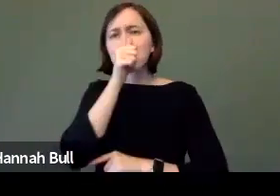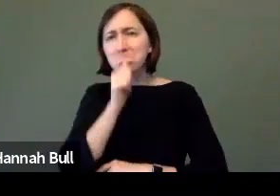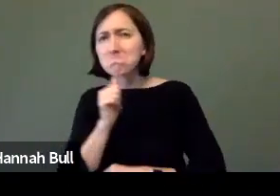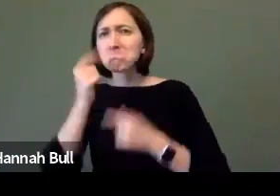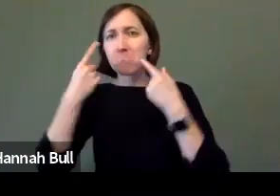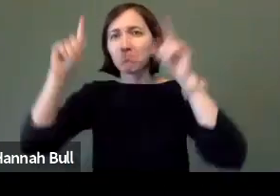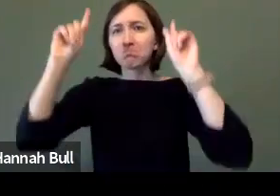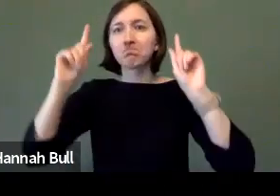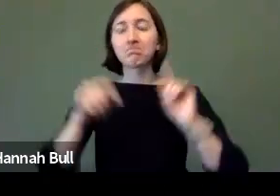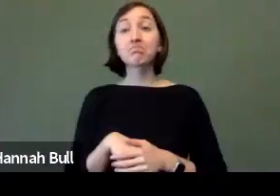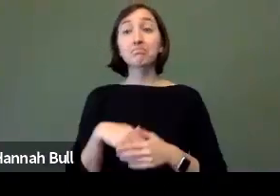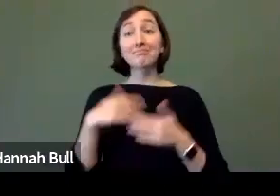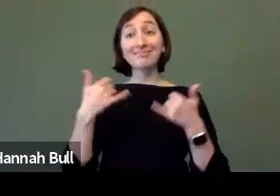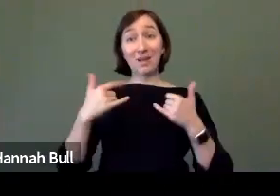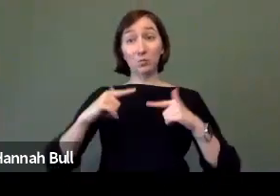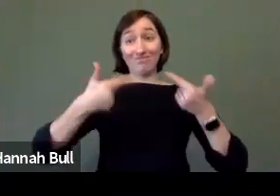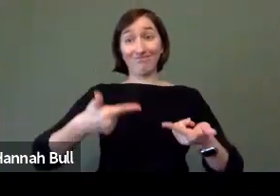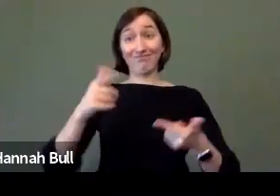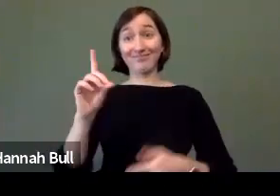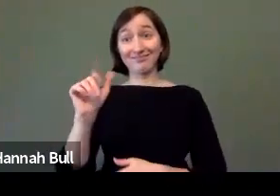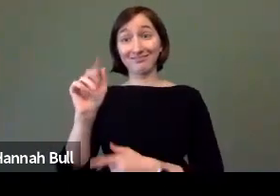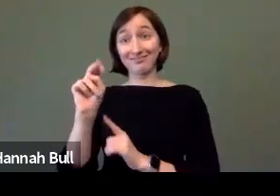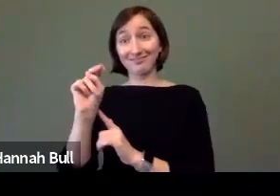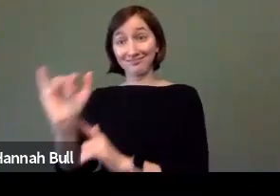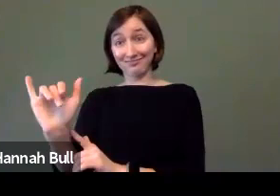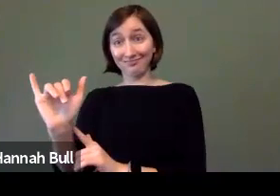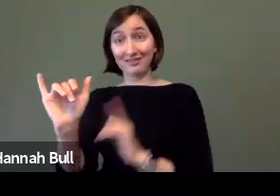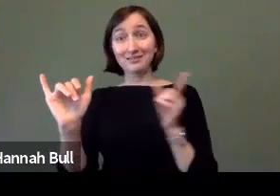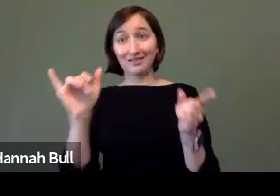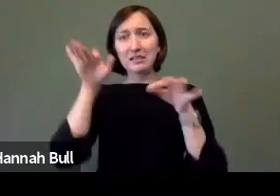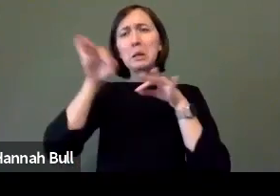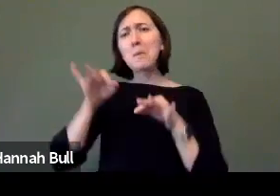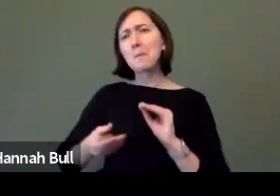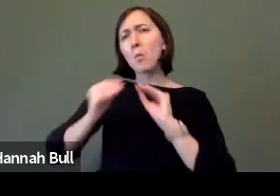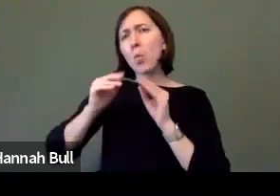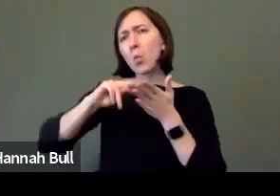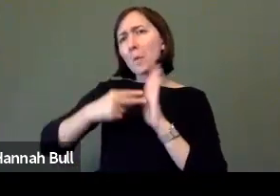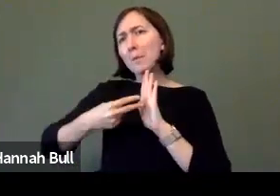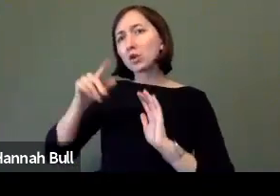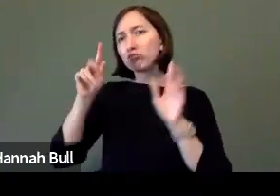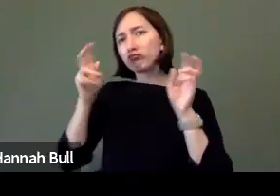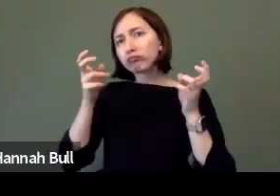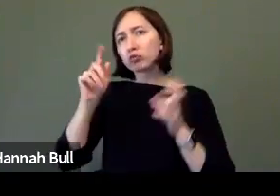who will talk about Tools for Life and a whole lot more about some of the solutions.